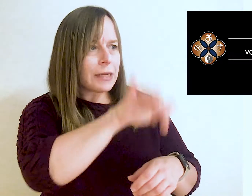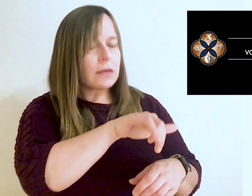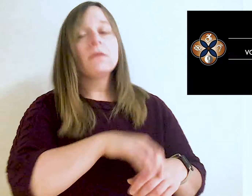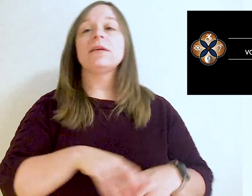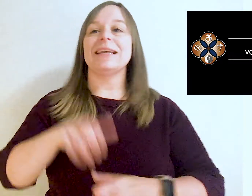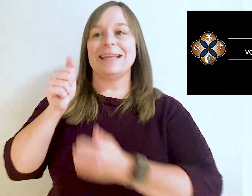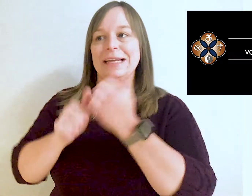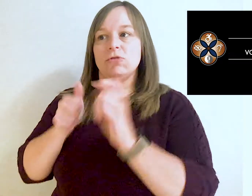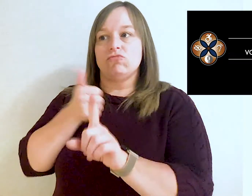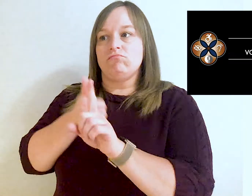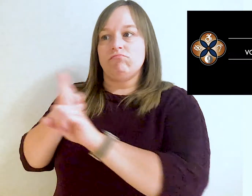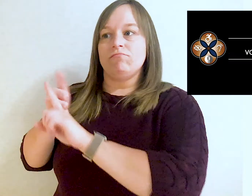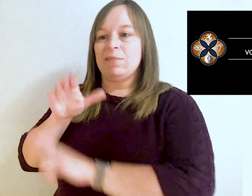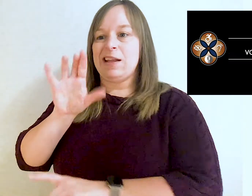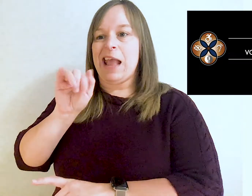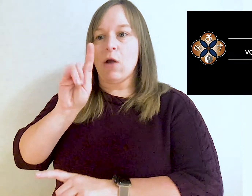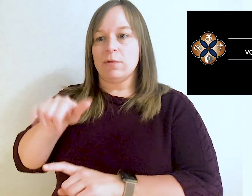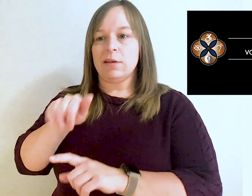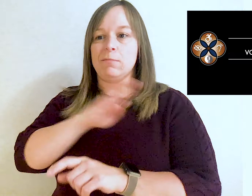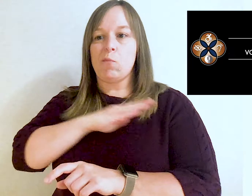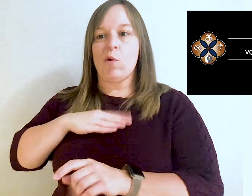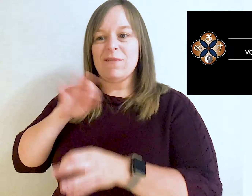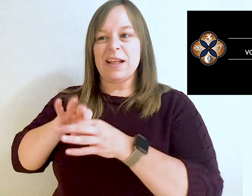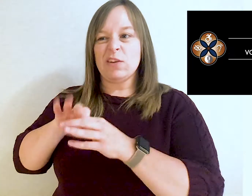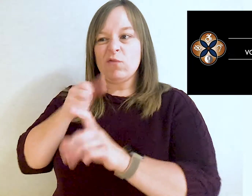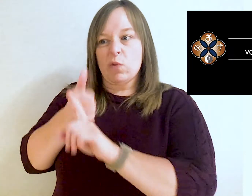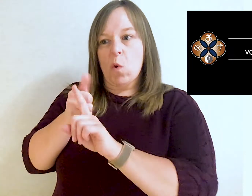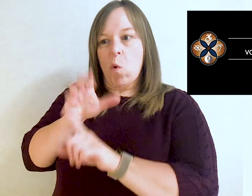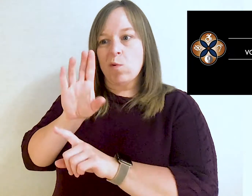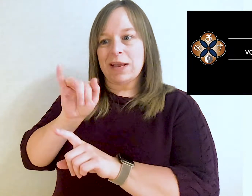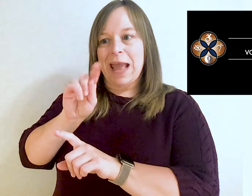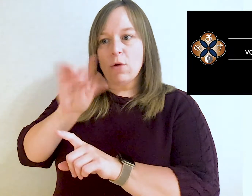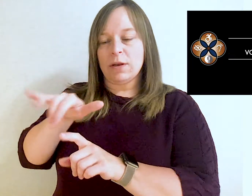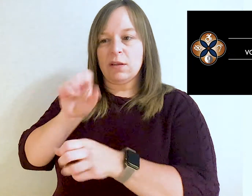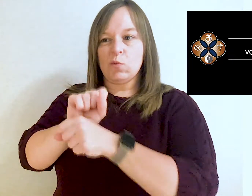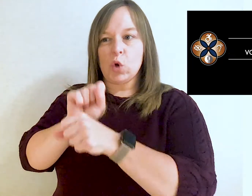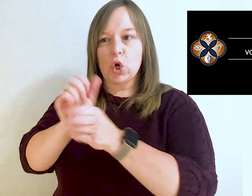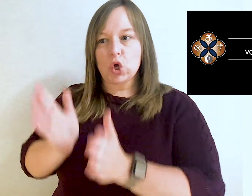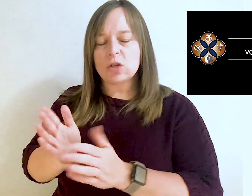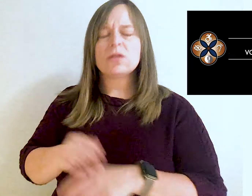The County Board of Elections office provides it to their own poll workers.